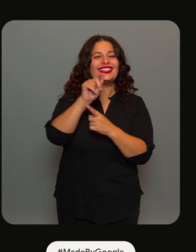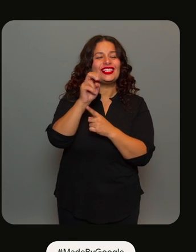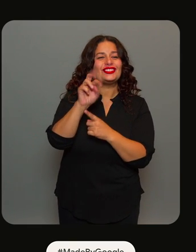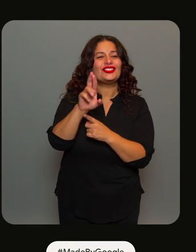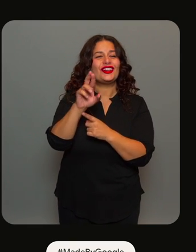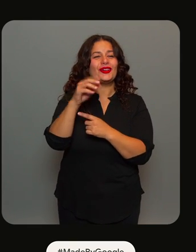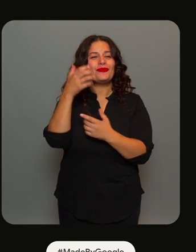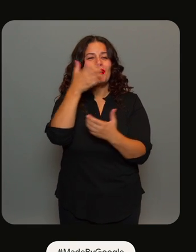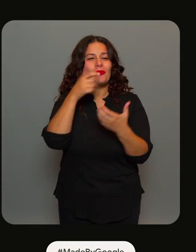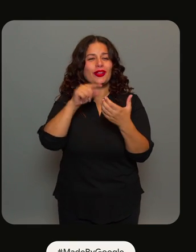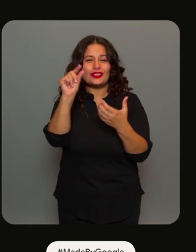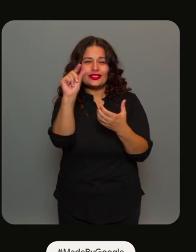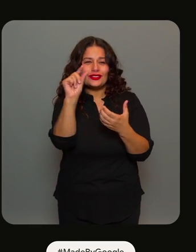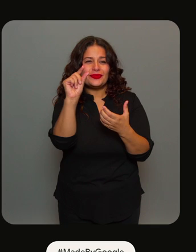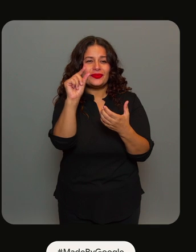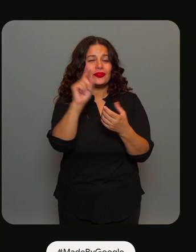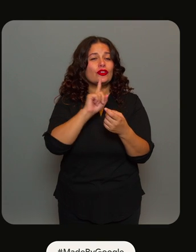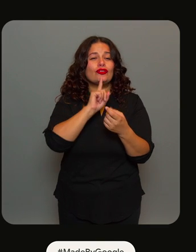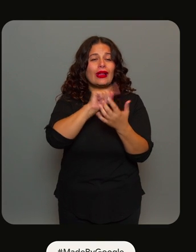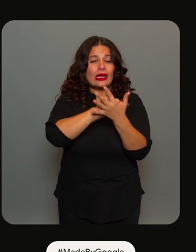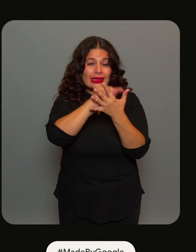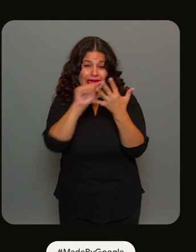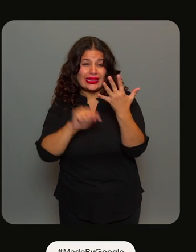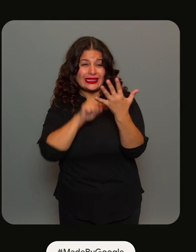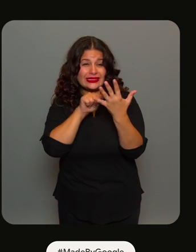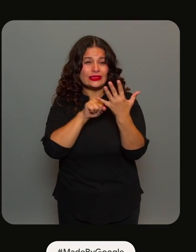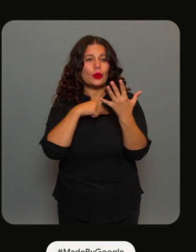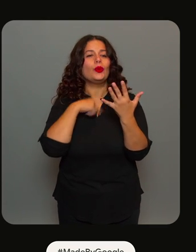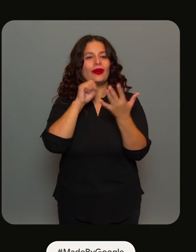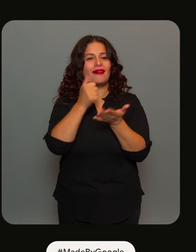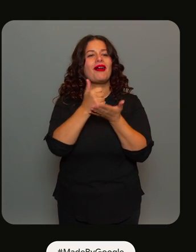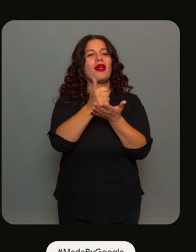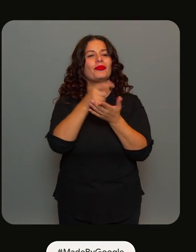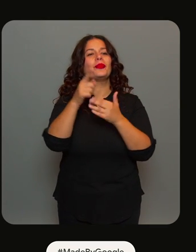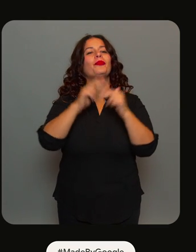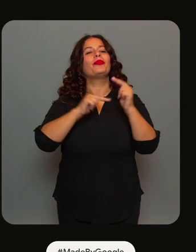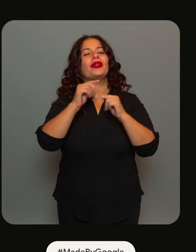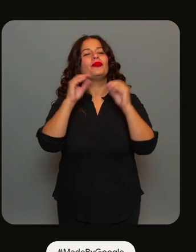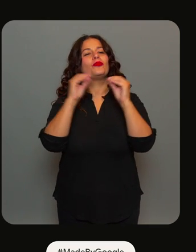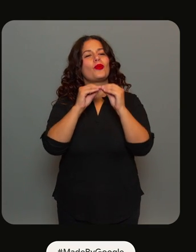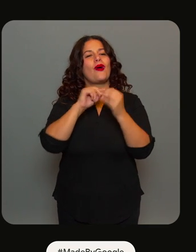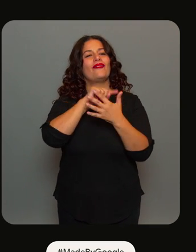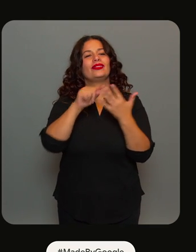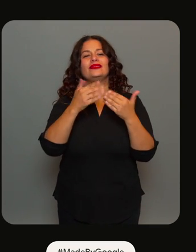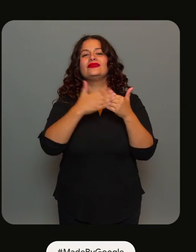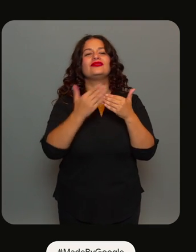It's a foundation we'll be building on for years to come. We can't wait for you to try this personal computing